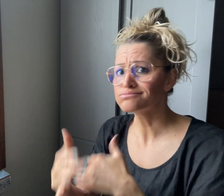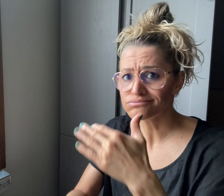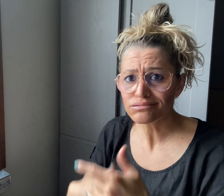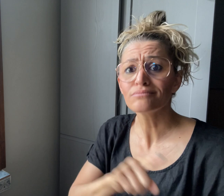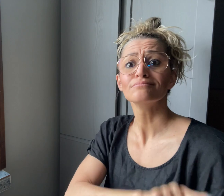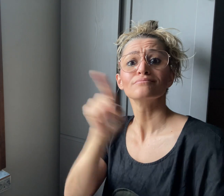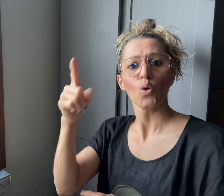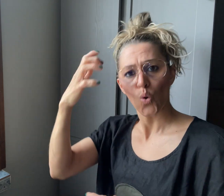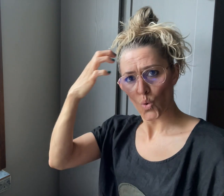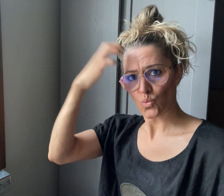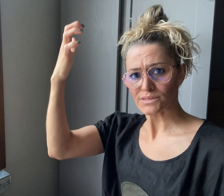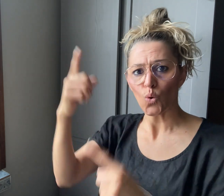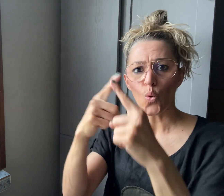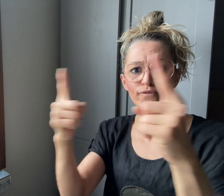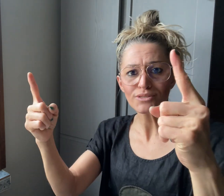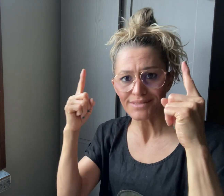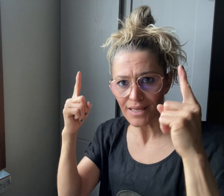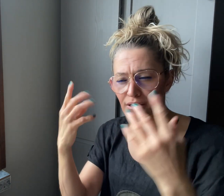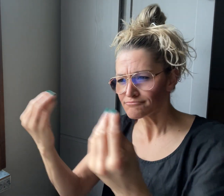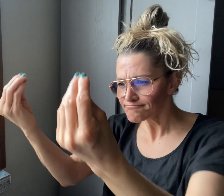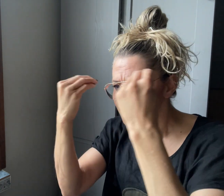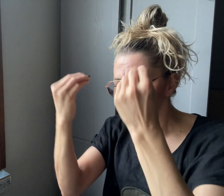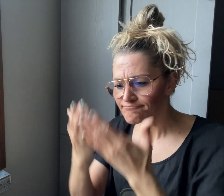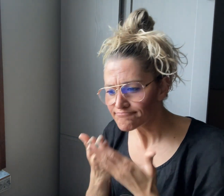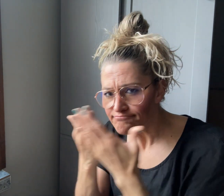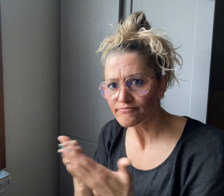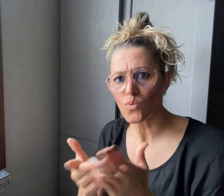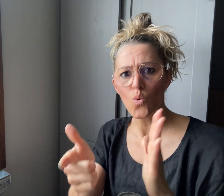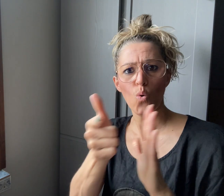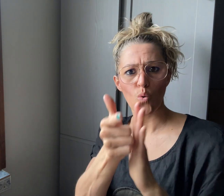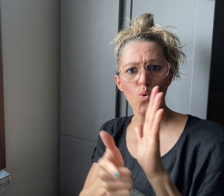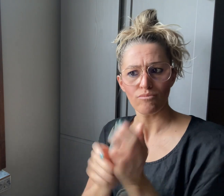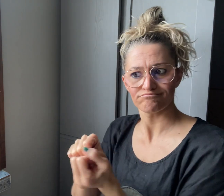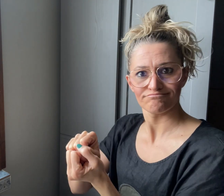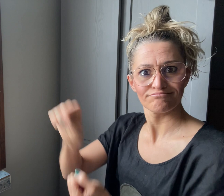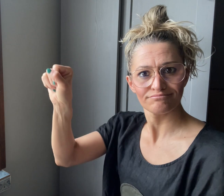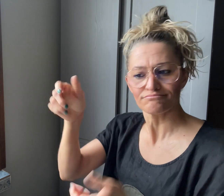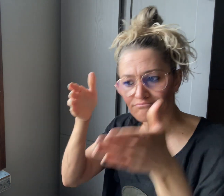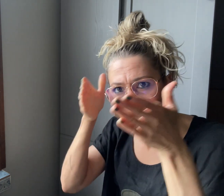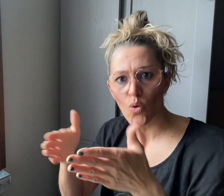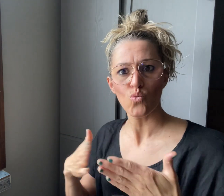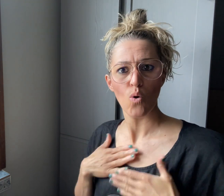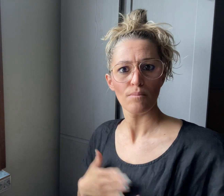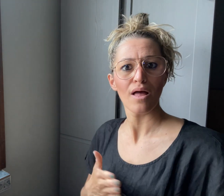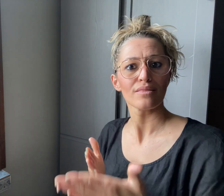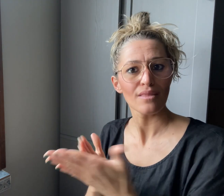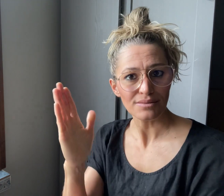University in Human Rights. During his 11-plus years